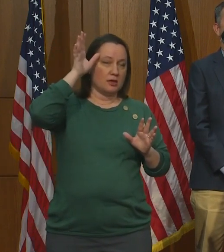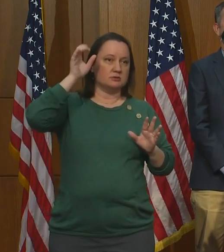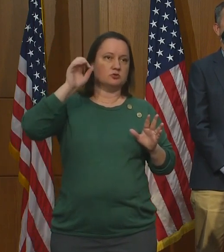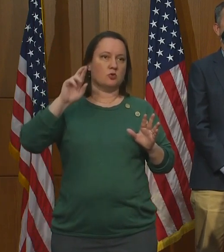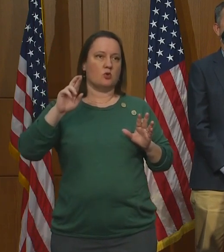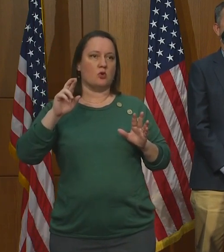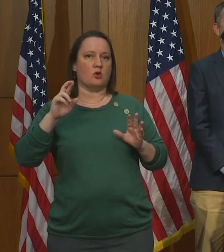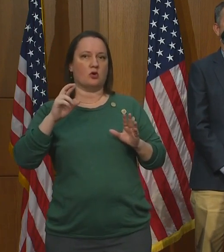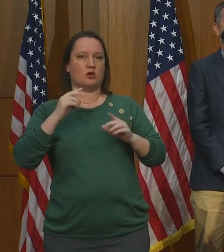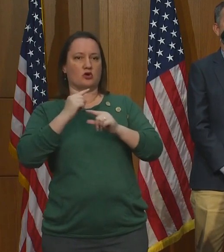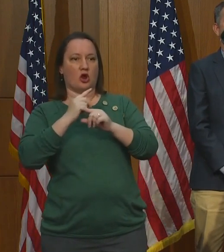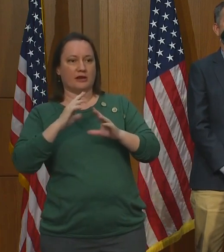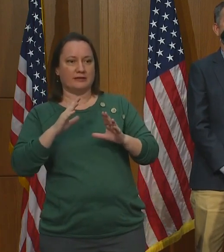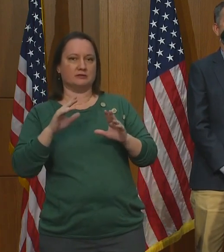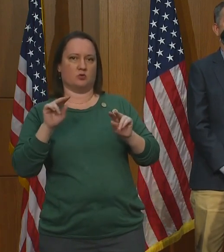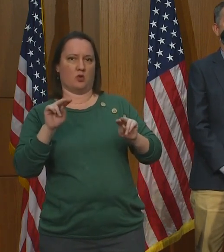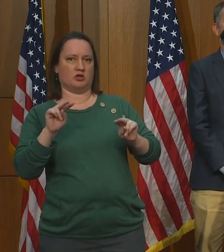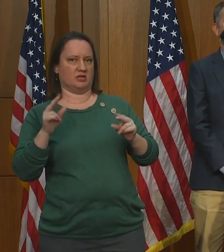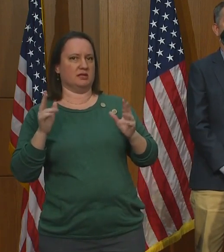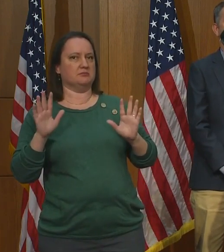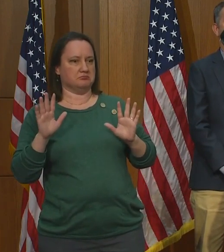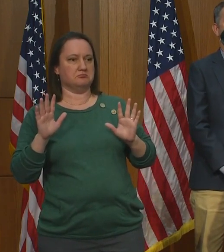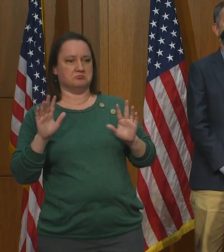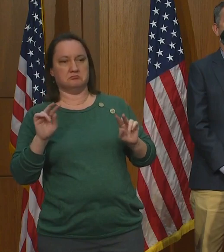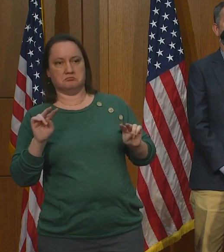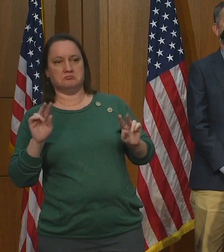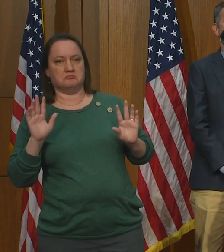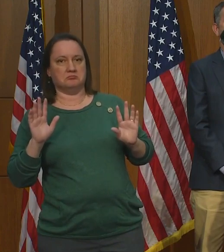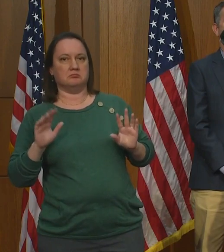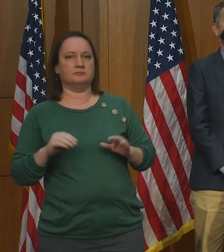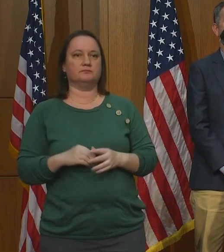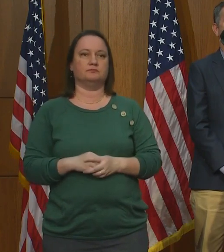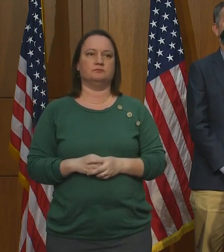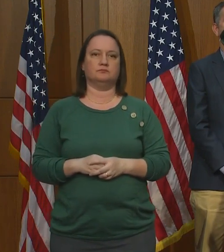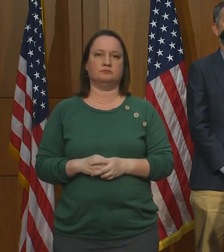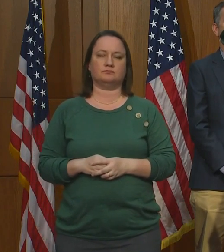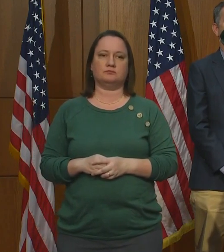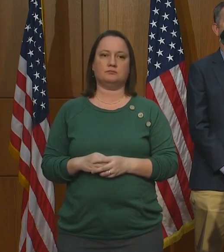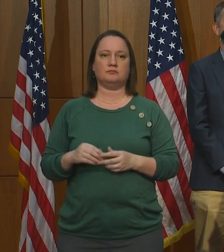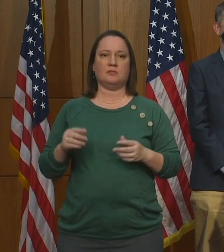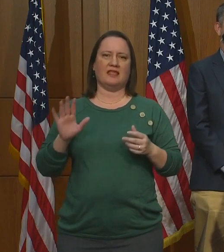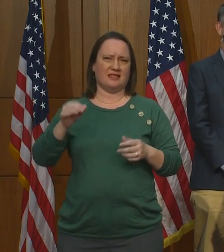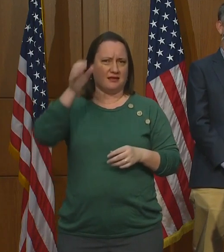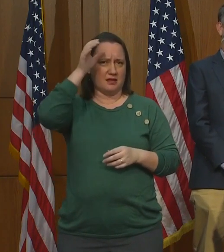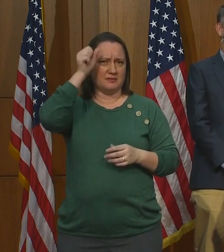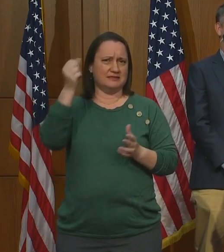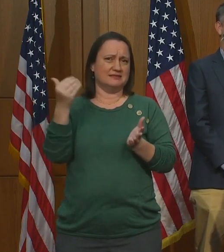SPECTATORS GIVEN THAT THEIR PARENTS OR GUARDIANS. EITHER WATCHING THEIR CHILDREN ARE